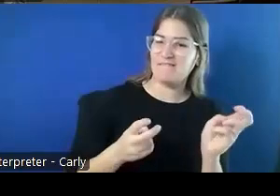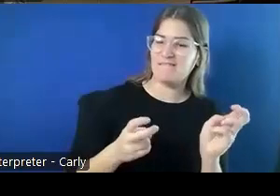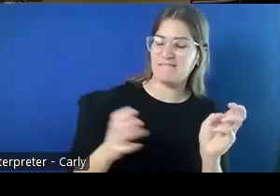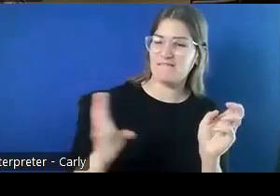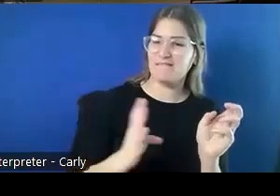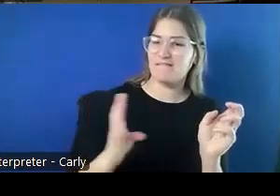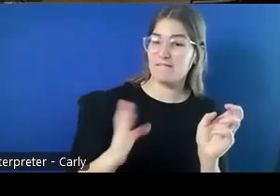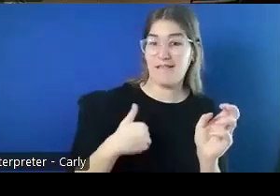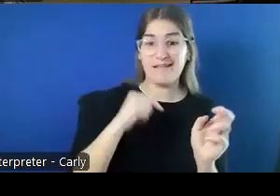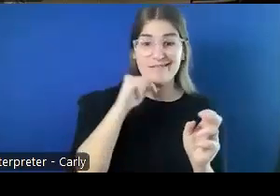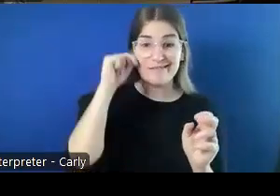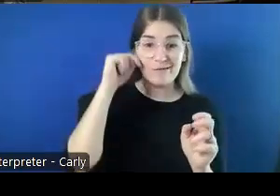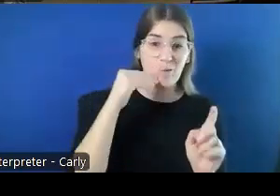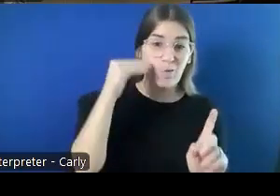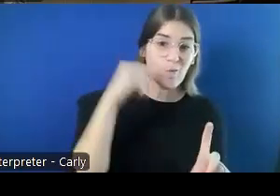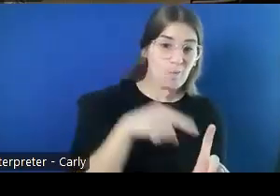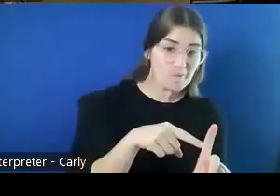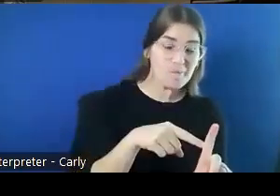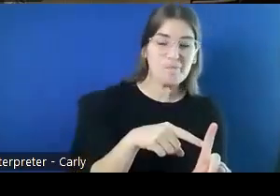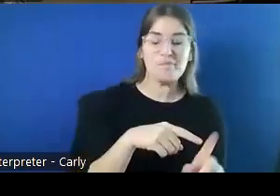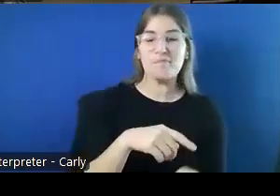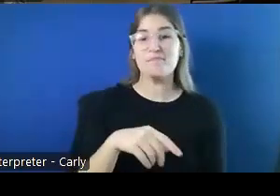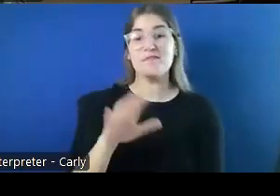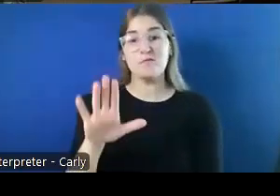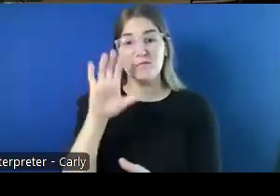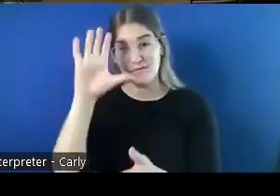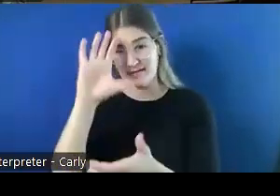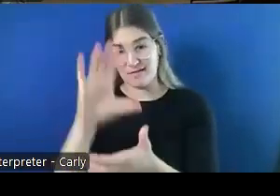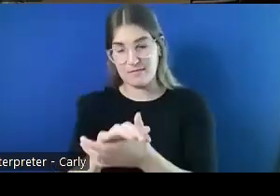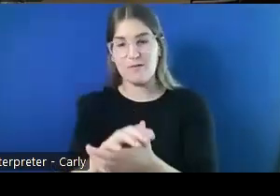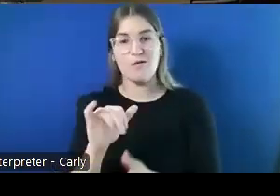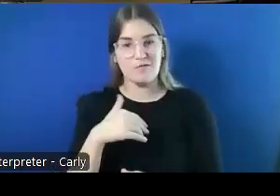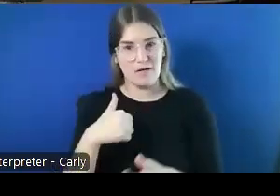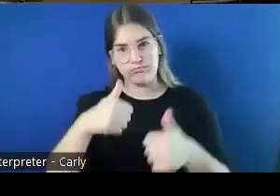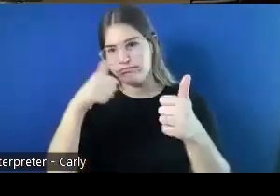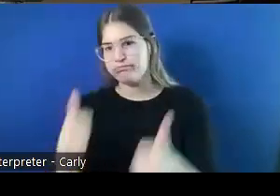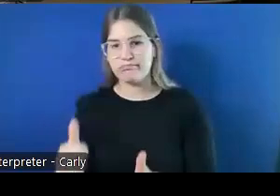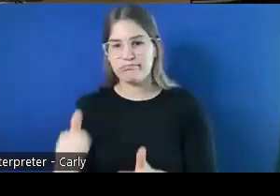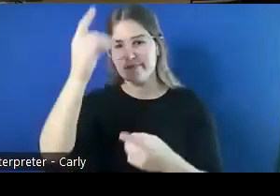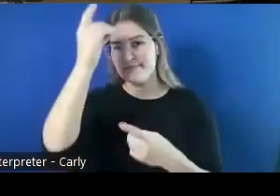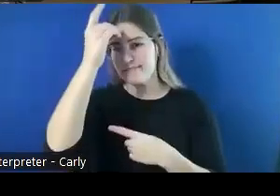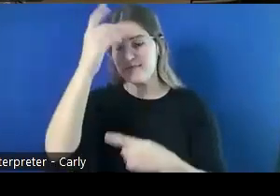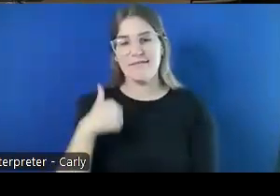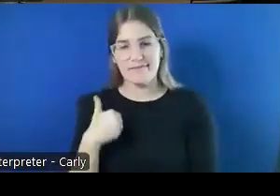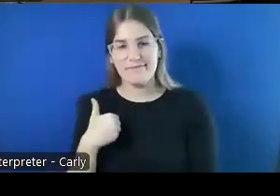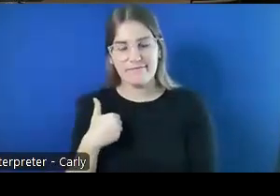in their house um and actually her husband also had a progressive disease um so it just again